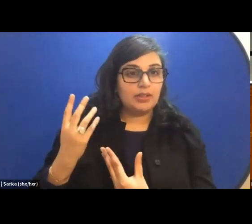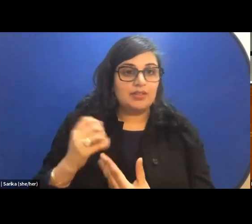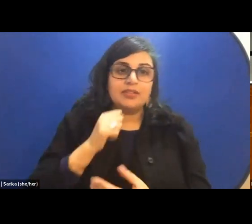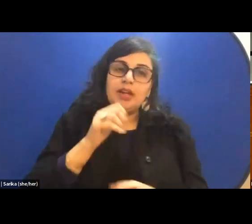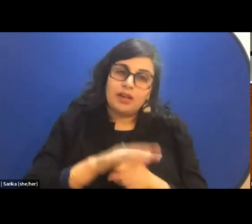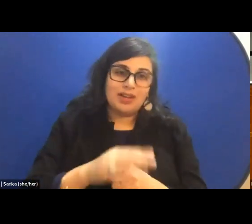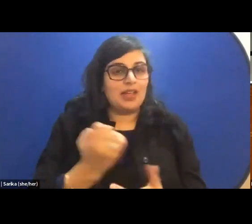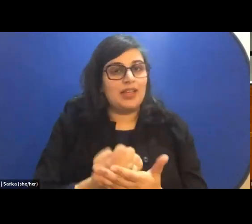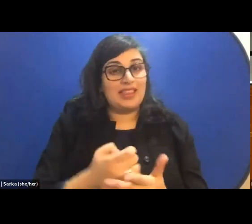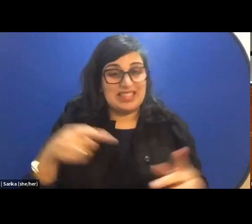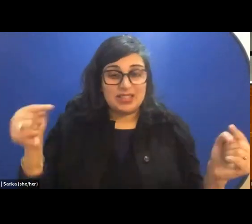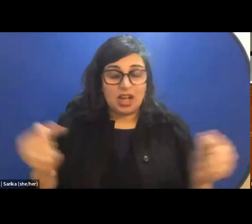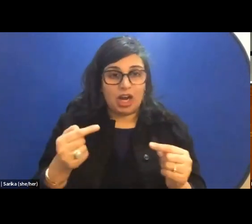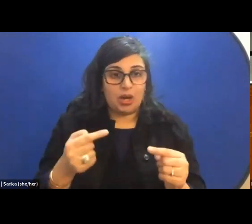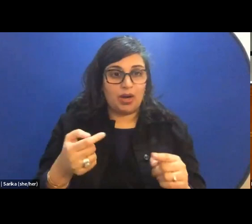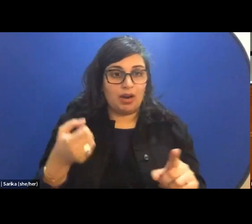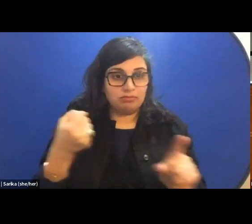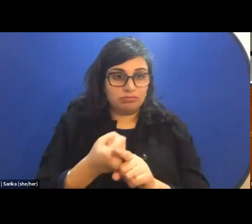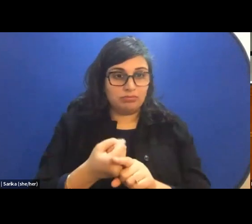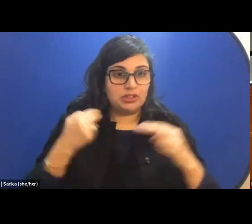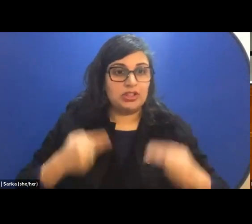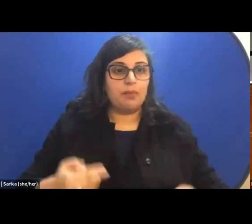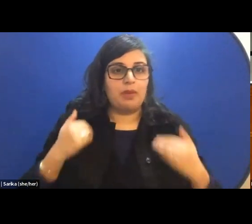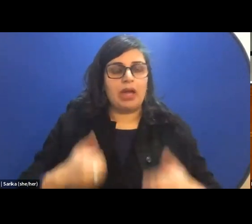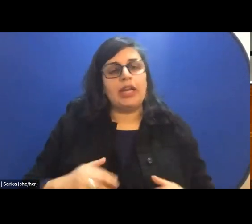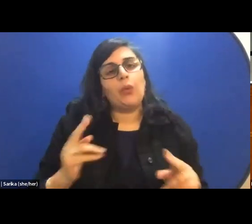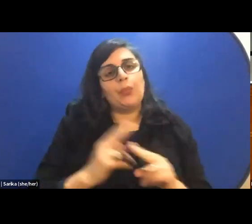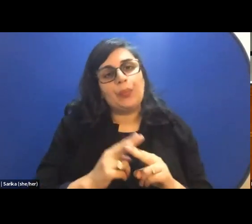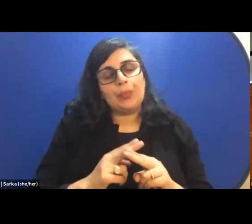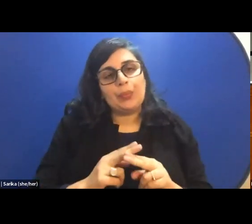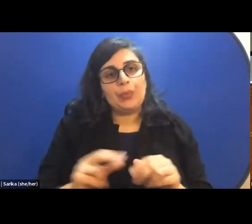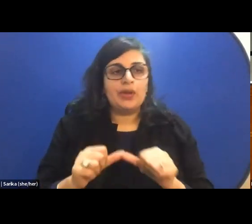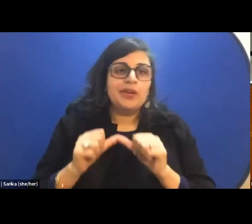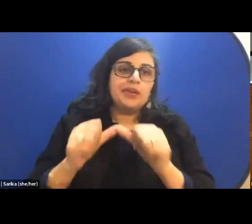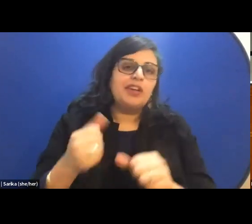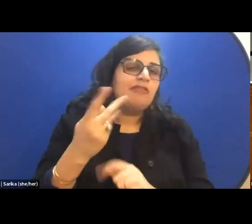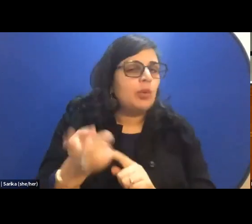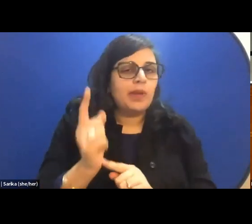intended impact of tear gas. We're told without sufficient evidence that these harms to